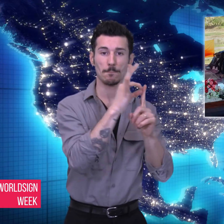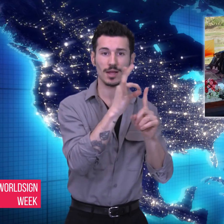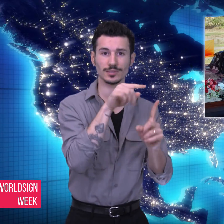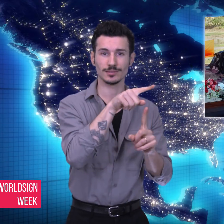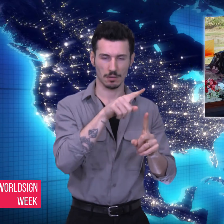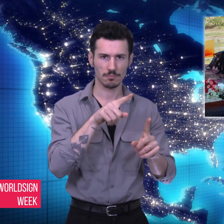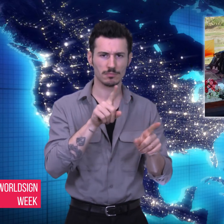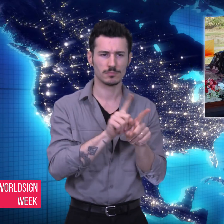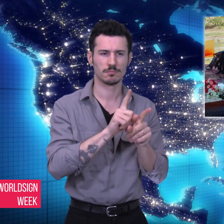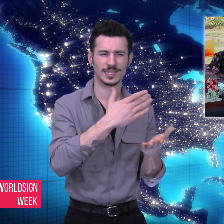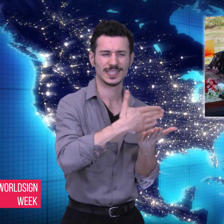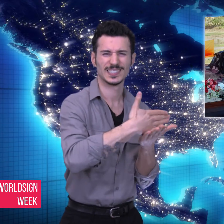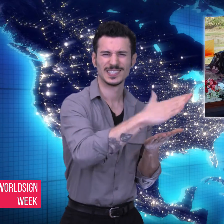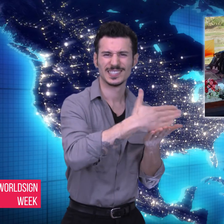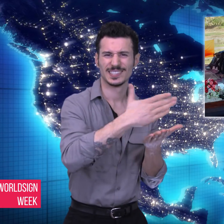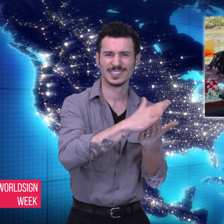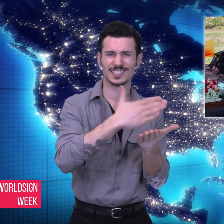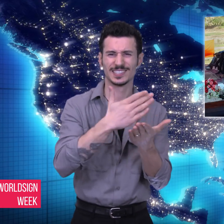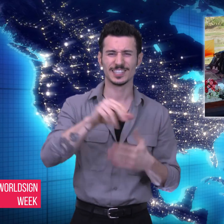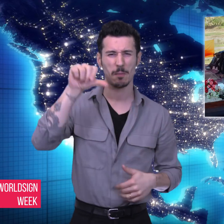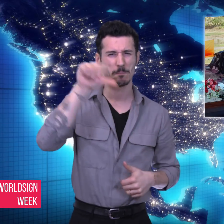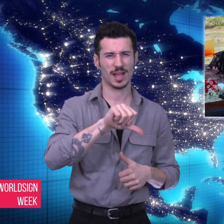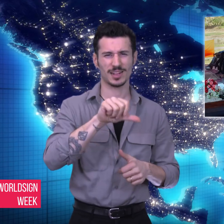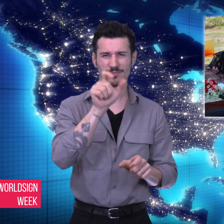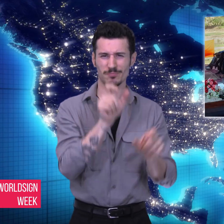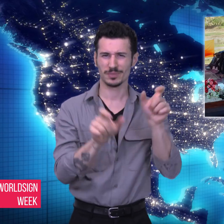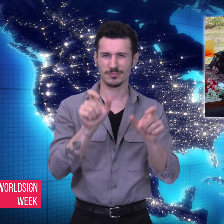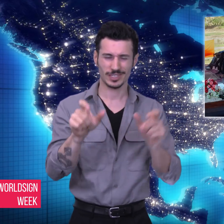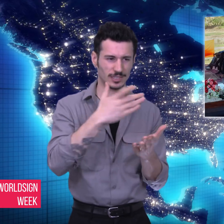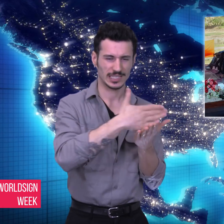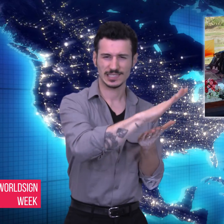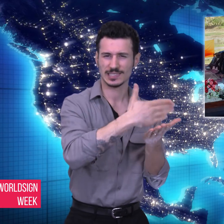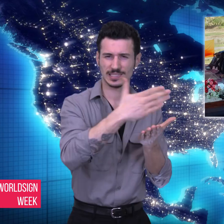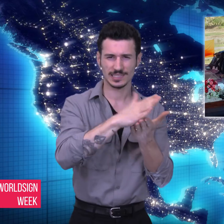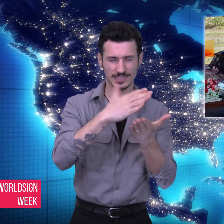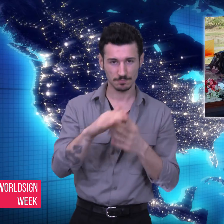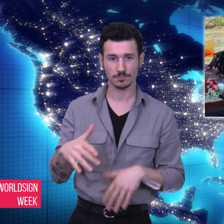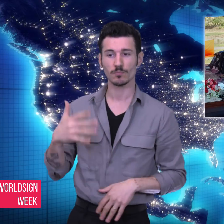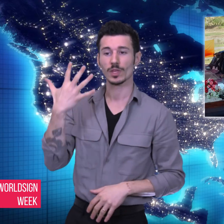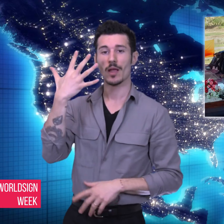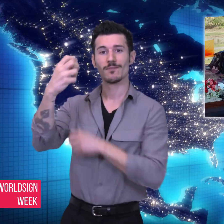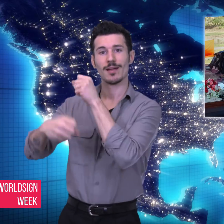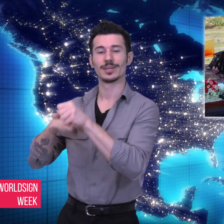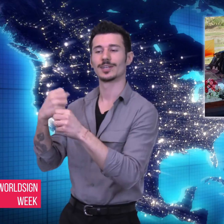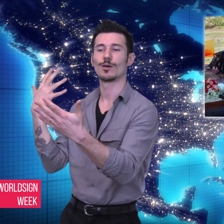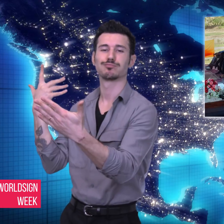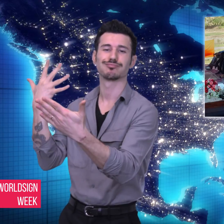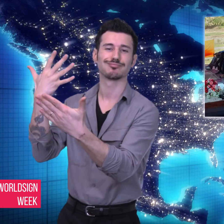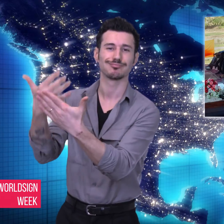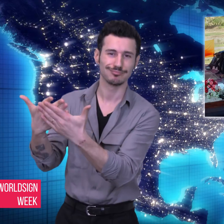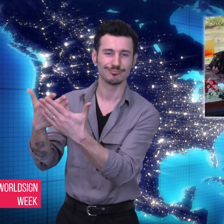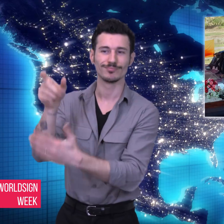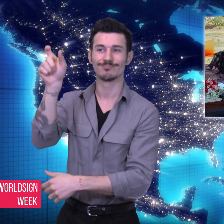been driven out of Pakistan so Yousafzai could